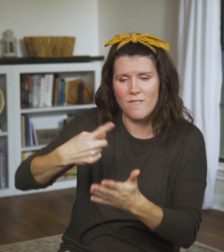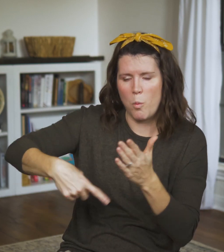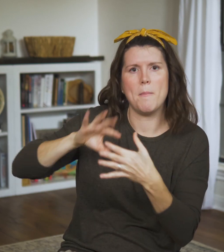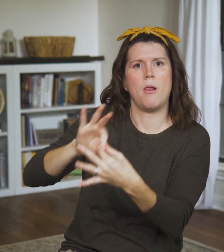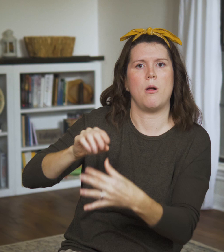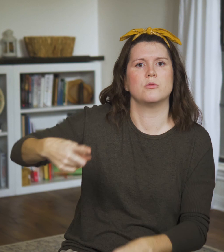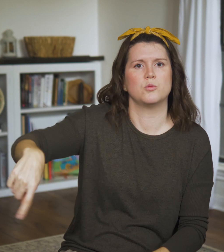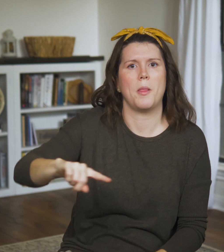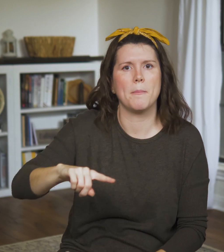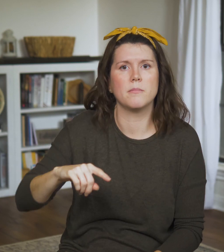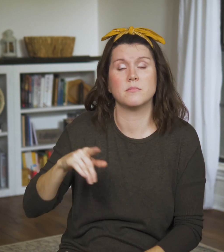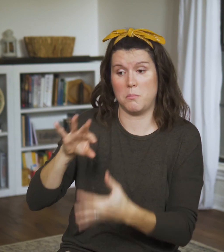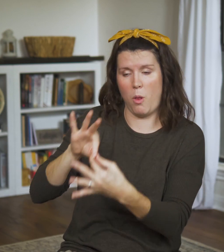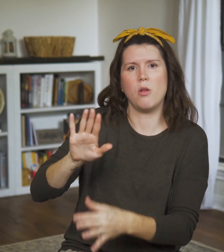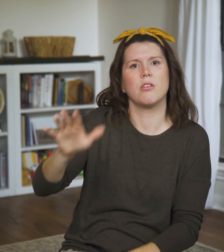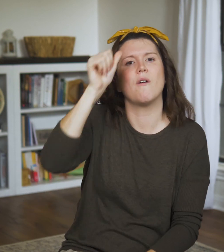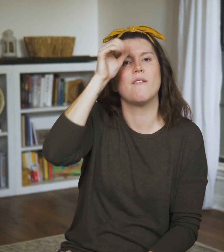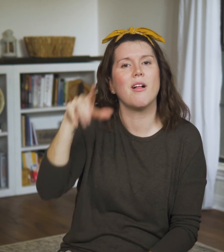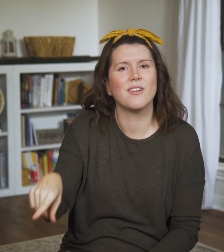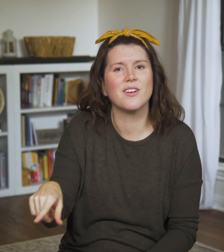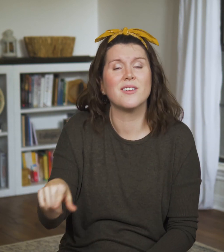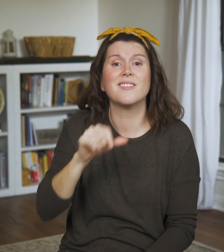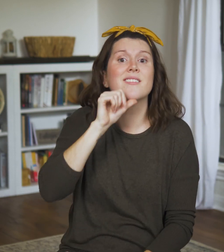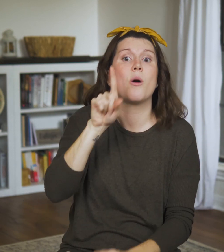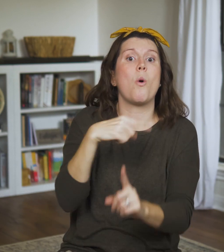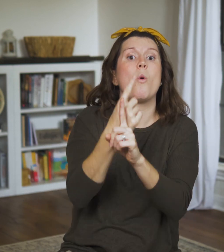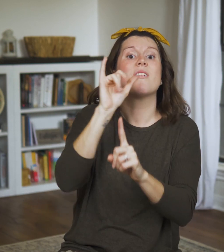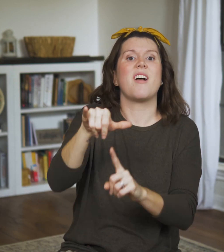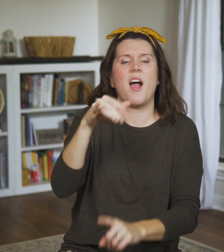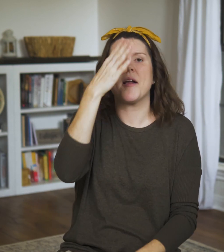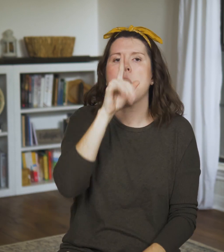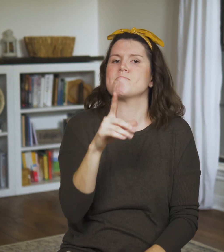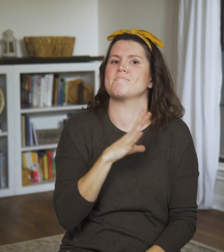they’ve argued their case to four other judges.